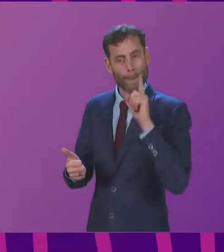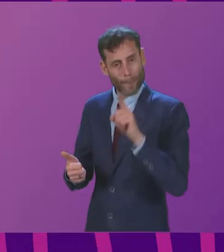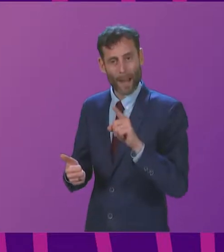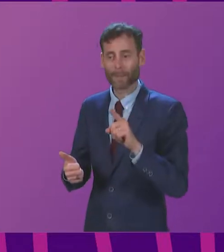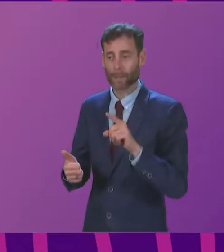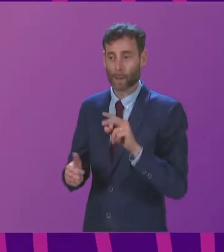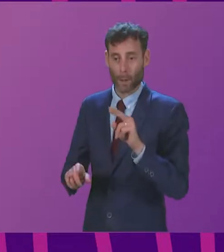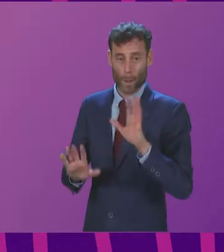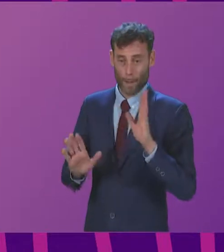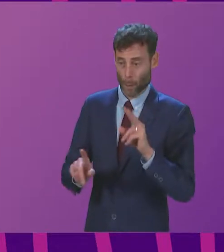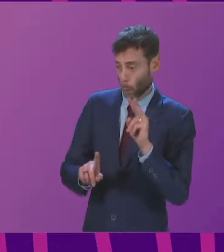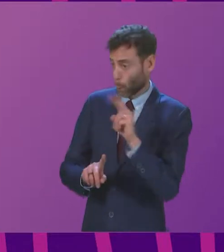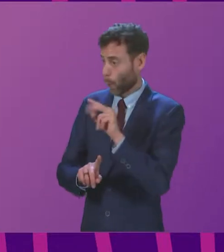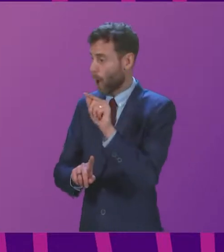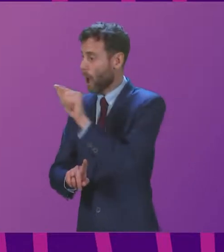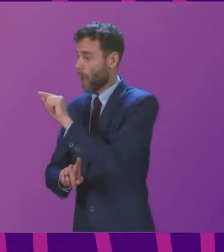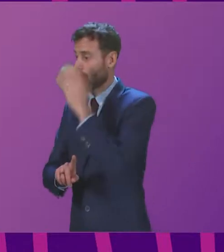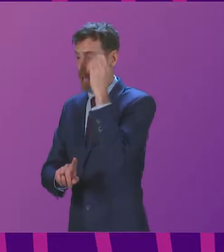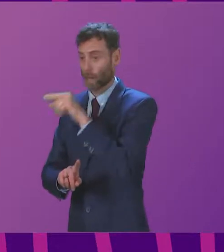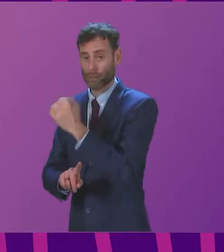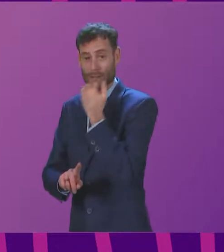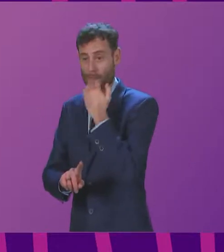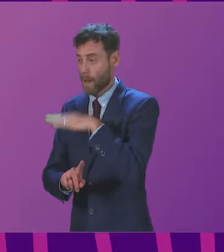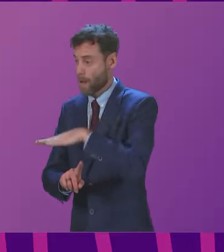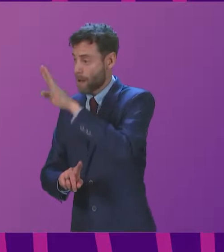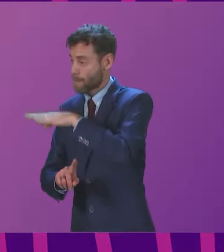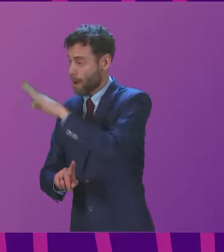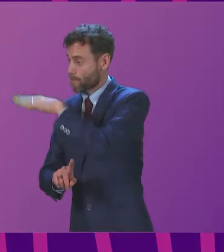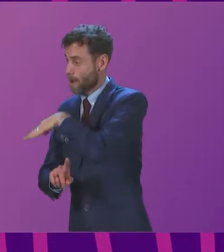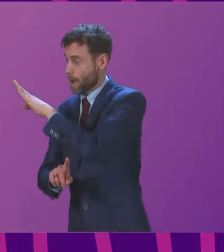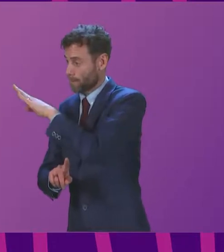around us and the festive period will bring more travel and more socialising.